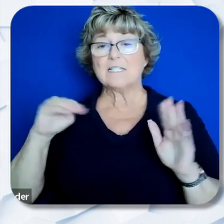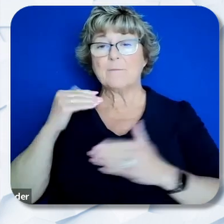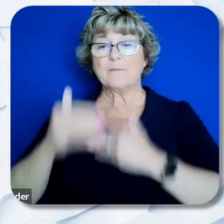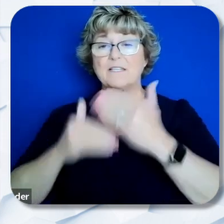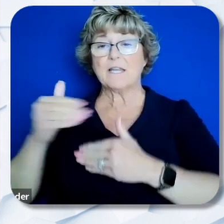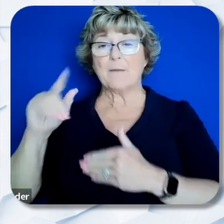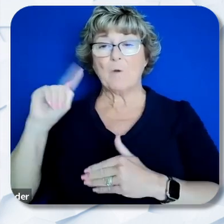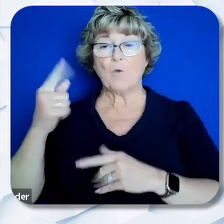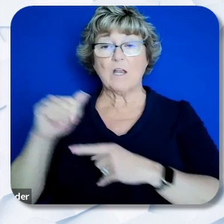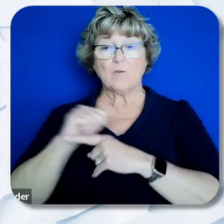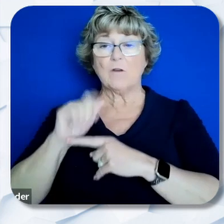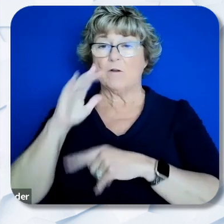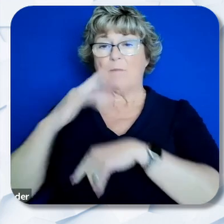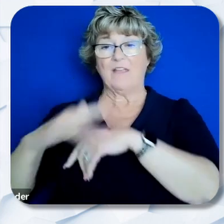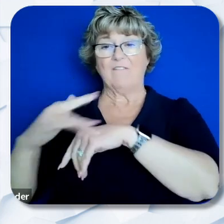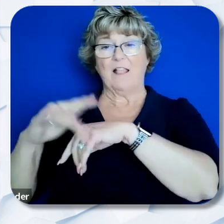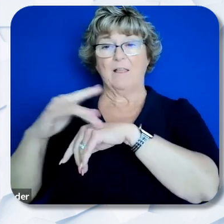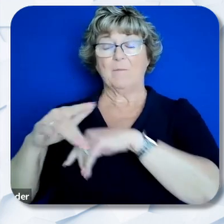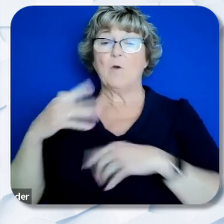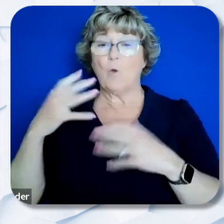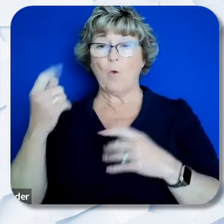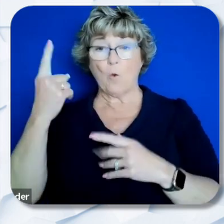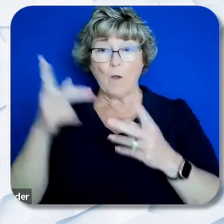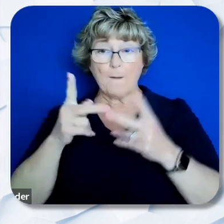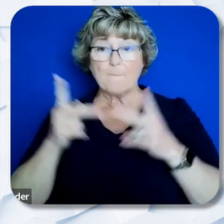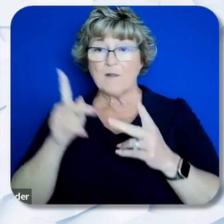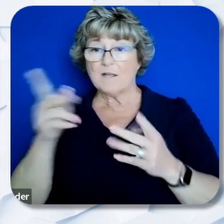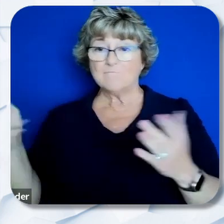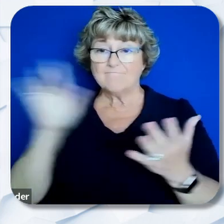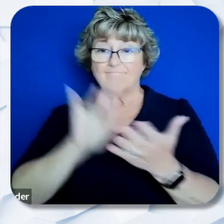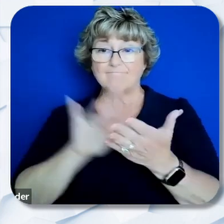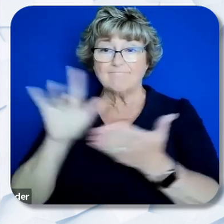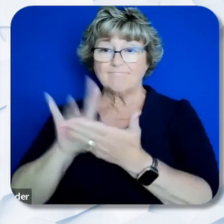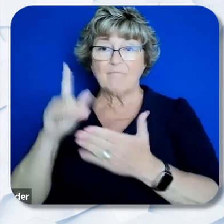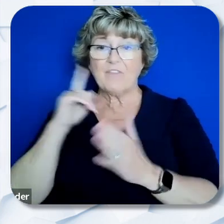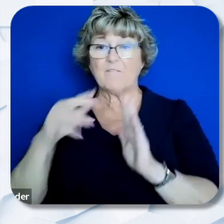to you because we do want one place where you can go and register for these trainings.